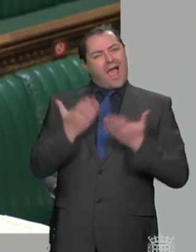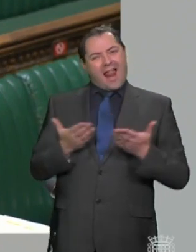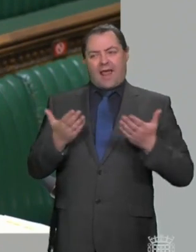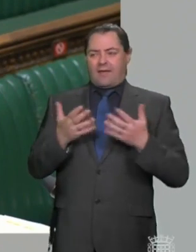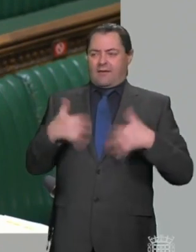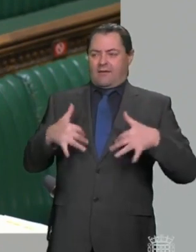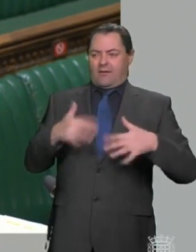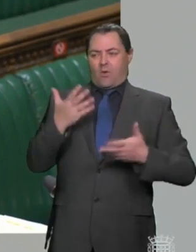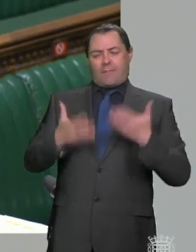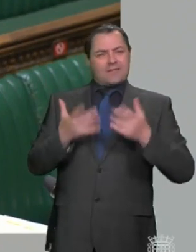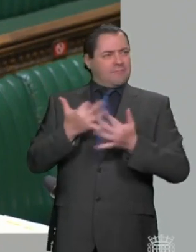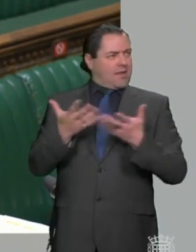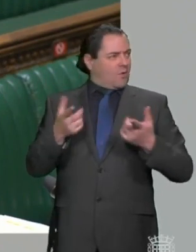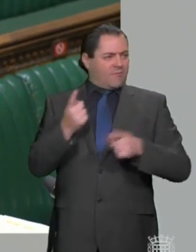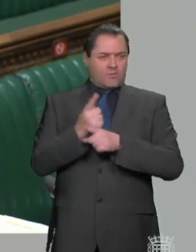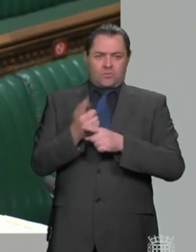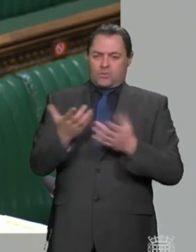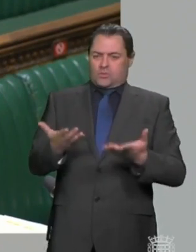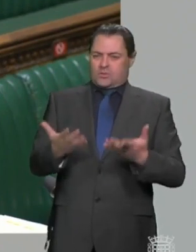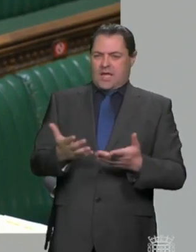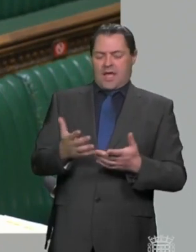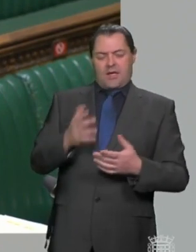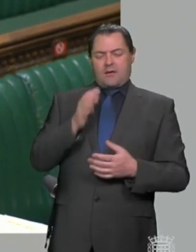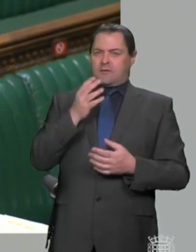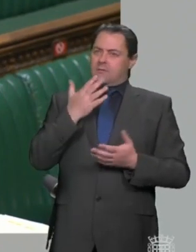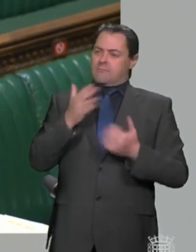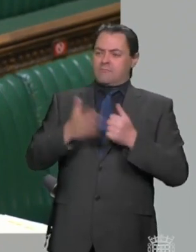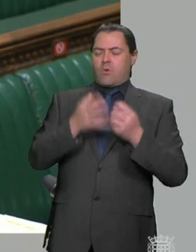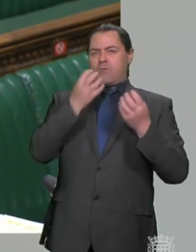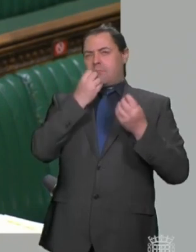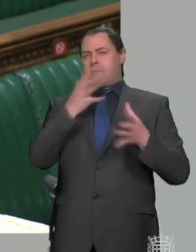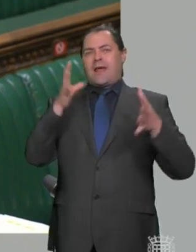and interventions that we have heard this afternoon, about Britain’s role in the world